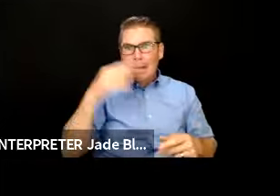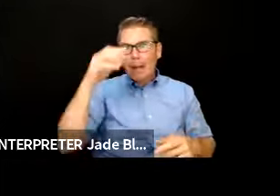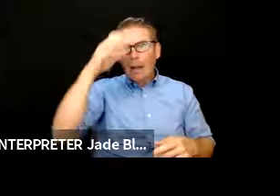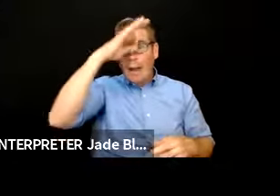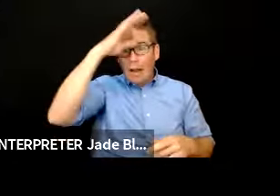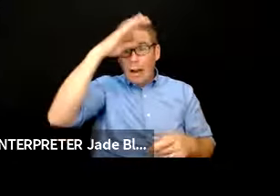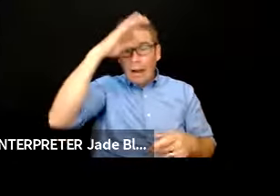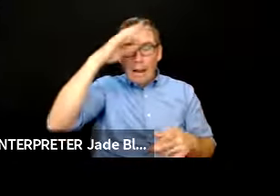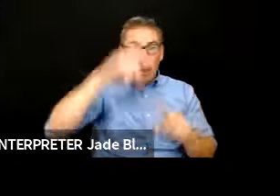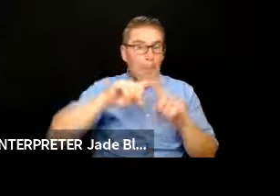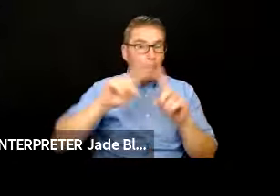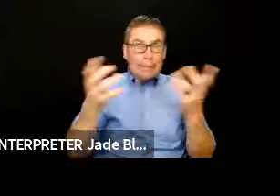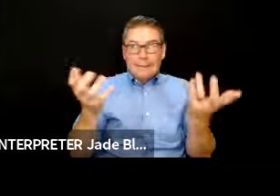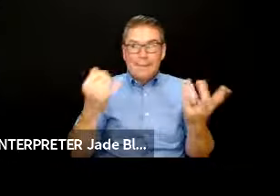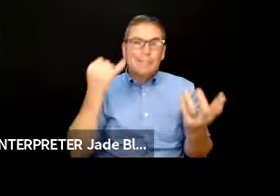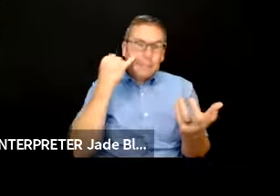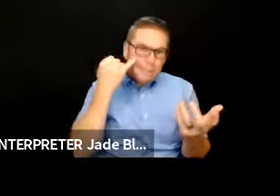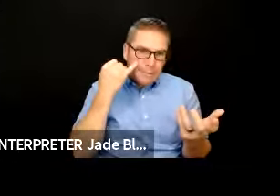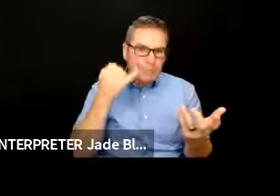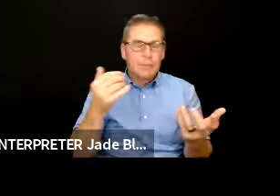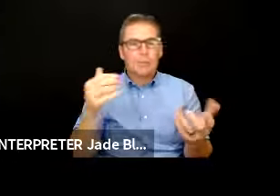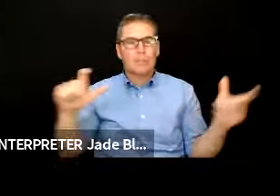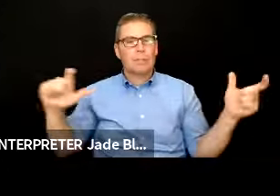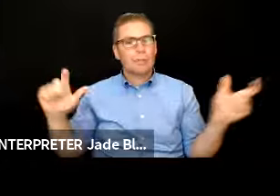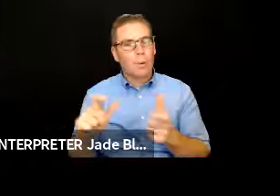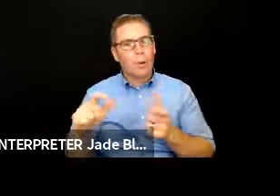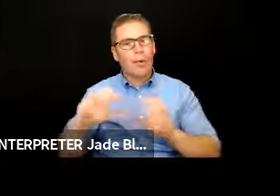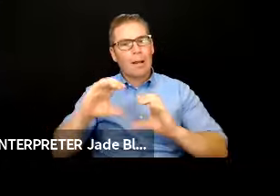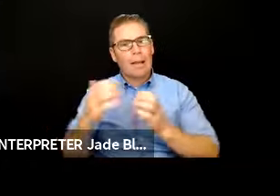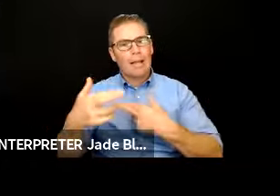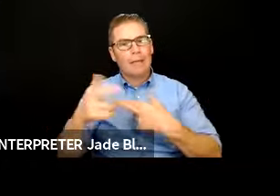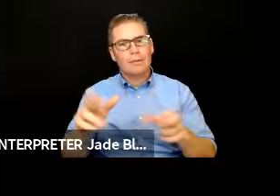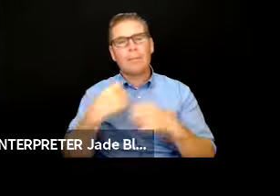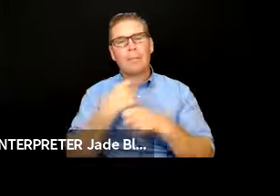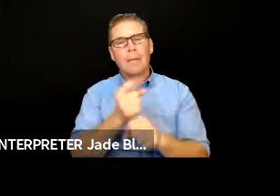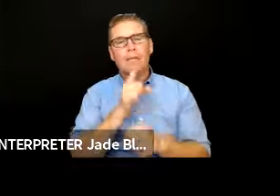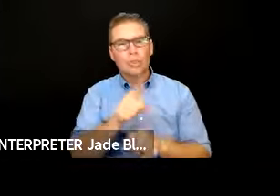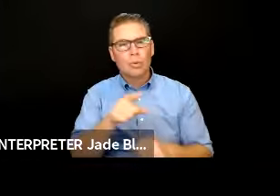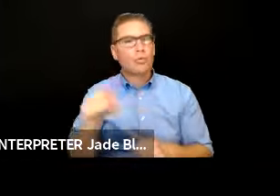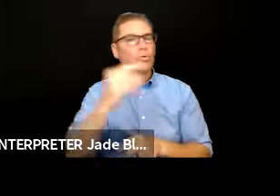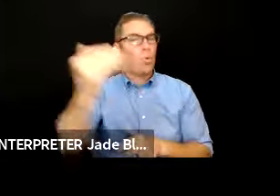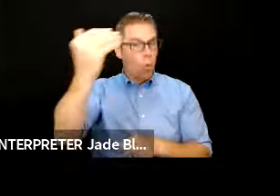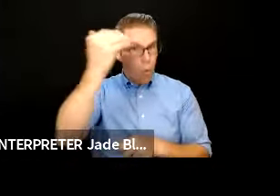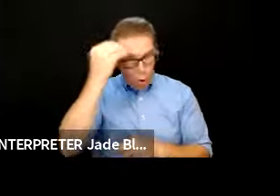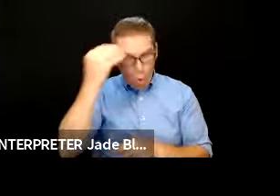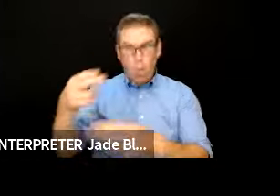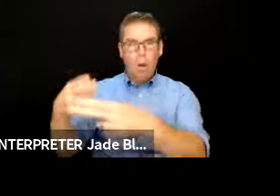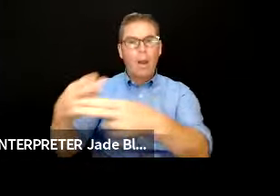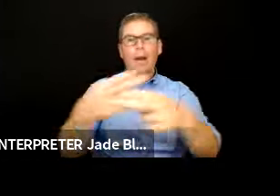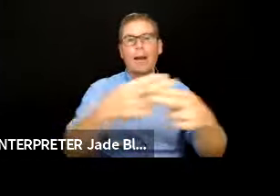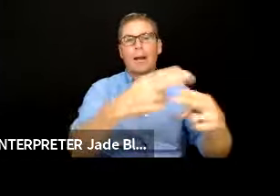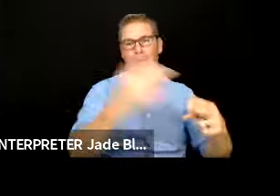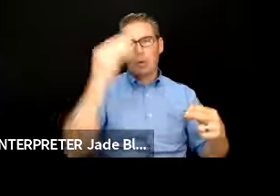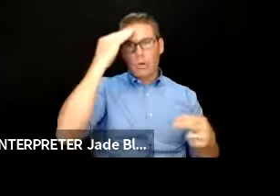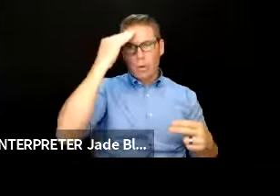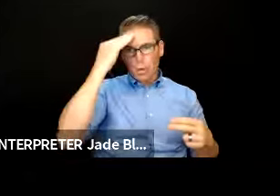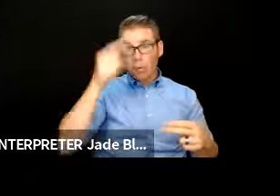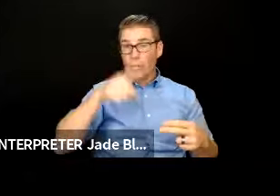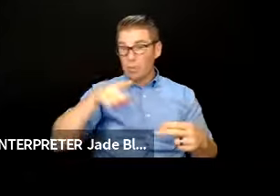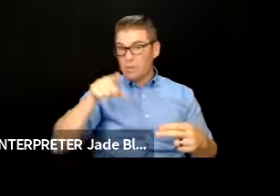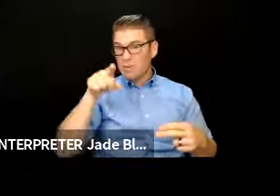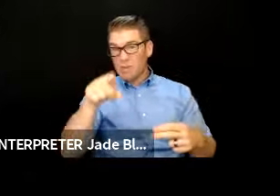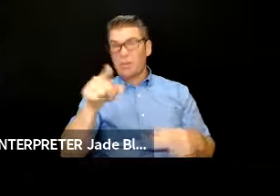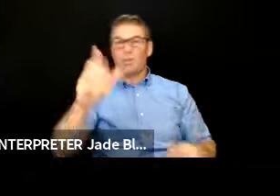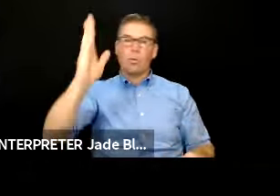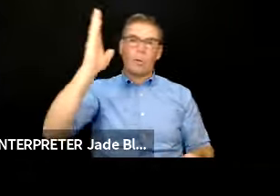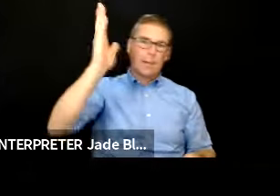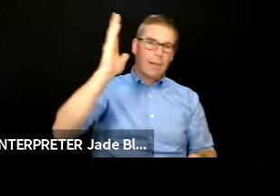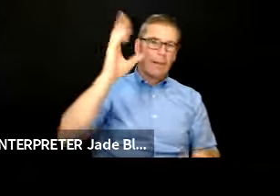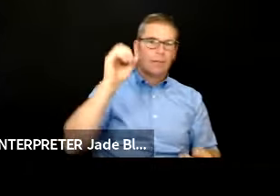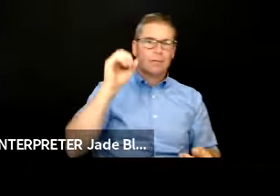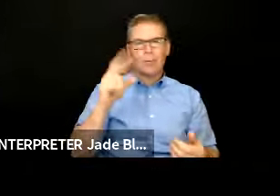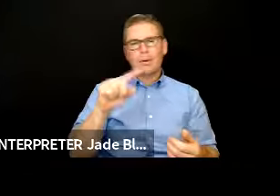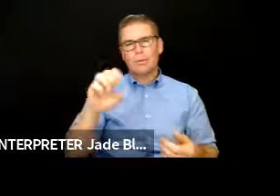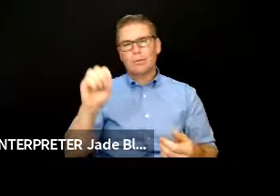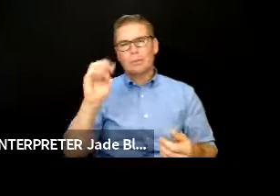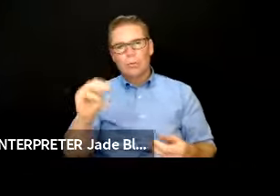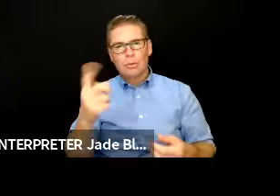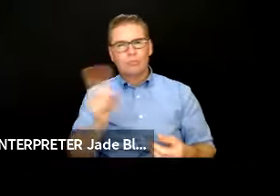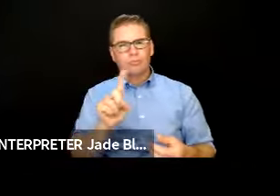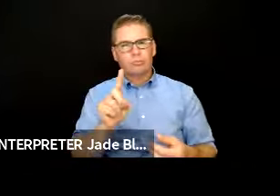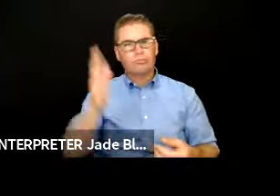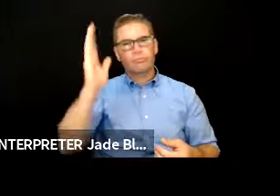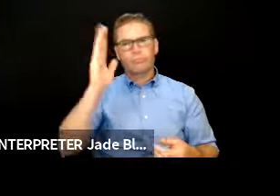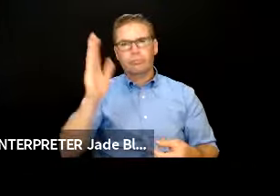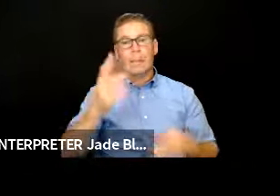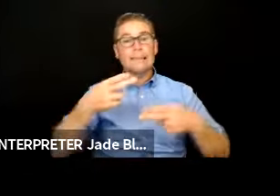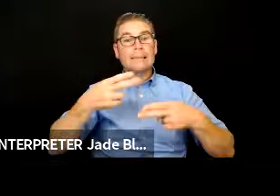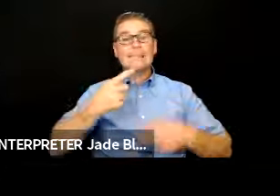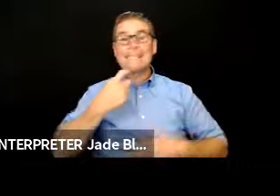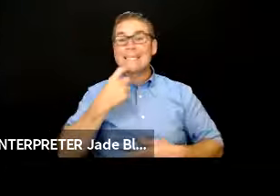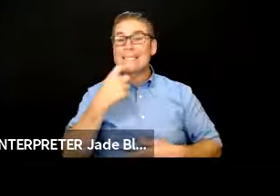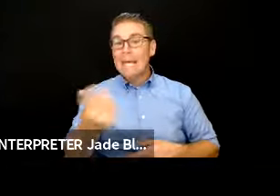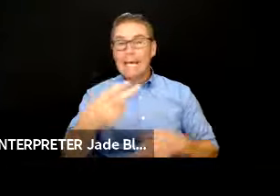Especially if you have a smaller group we have a hundred people over a hundred people in this session and I barely started at Fresno city so I know probably just a handful of people by thAm